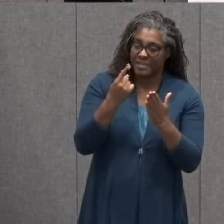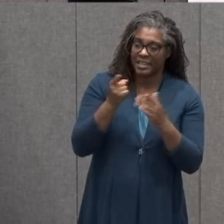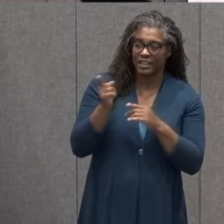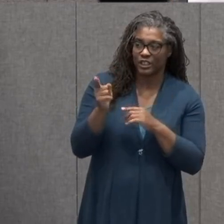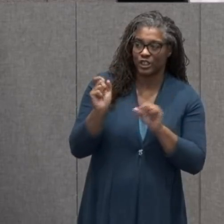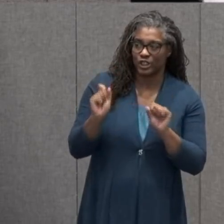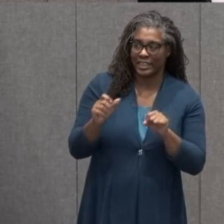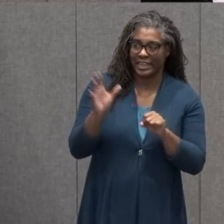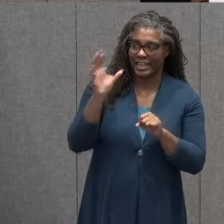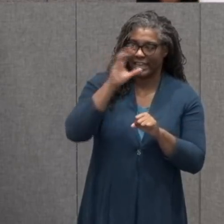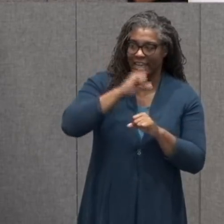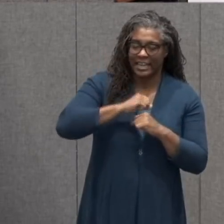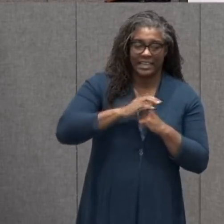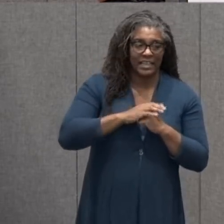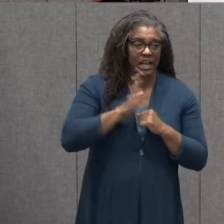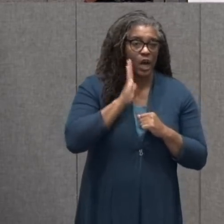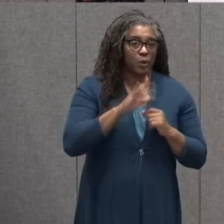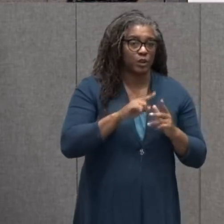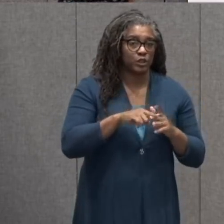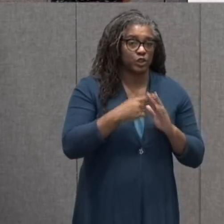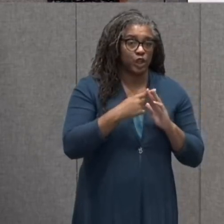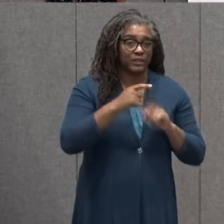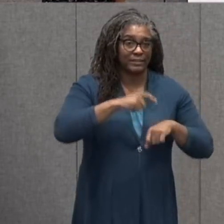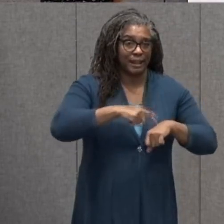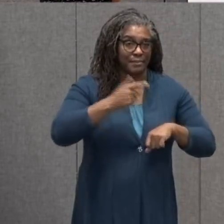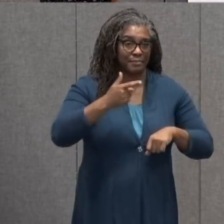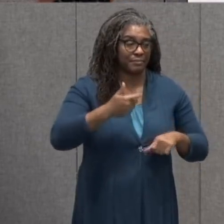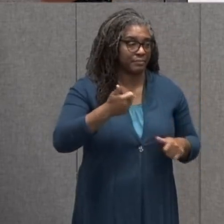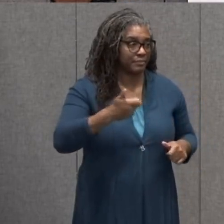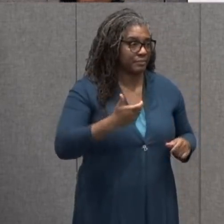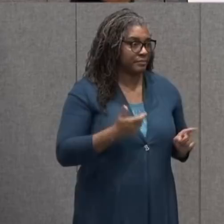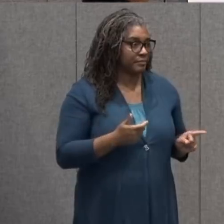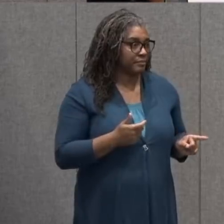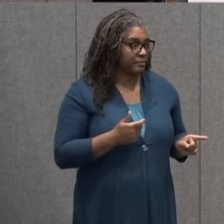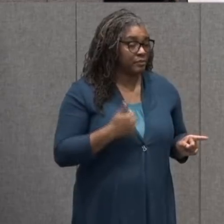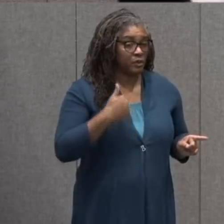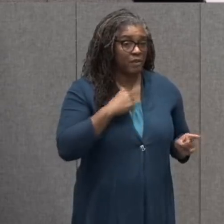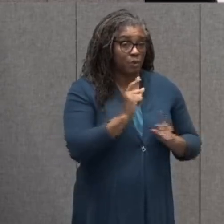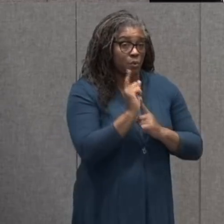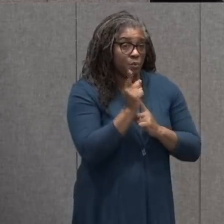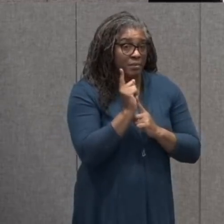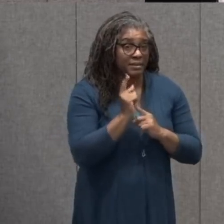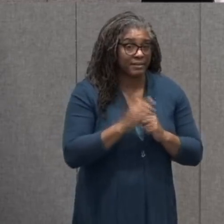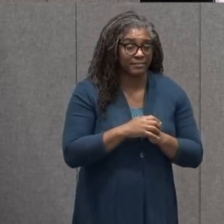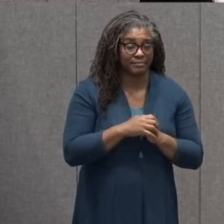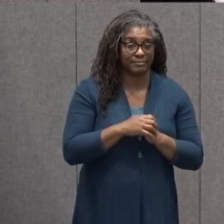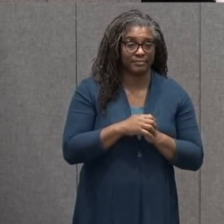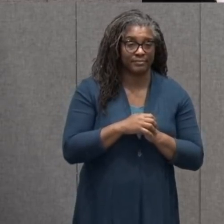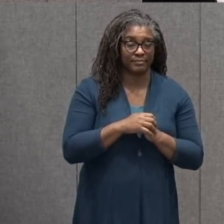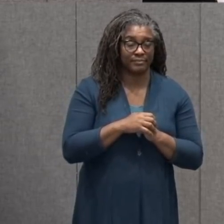Oh and here, we'll start the timer. That's right, remember we have one minute to draw. So I'm gonna draw,